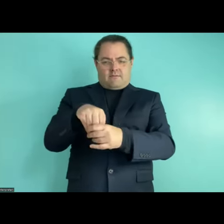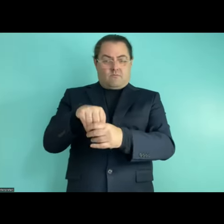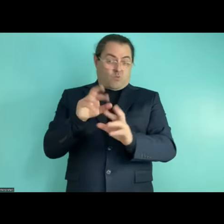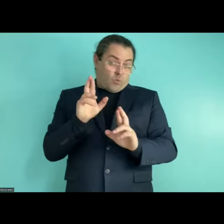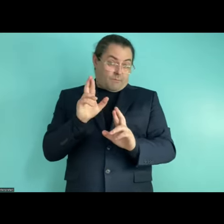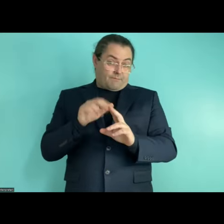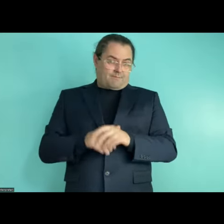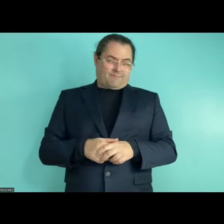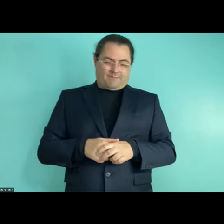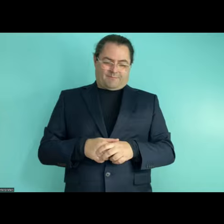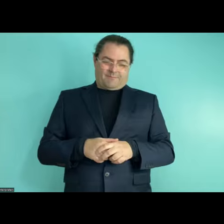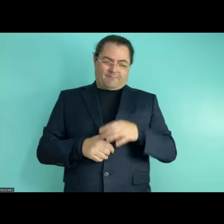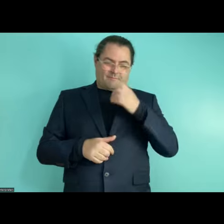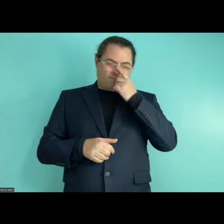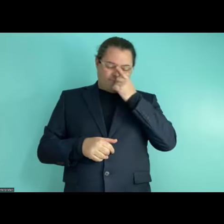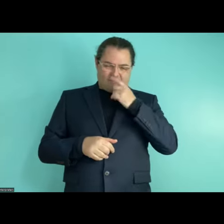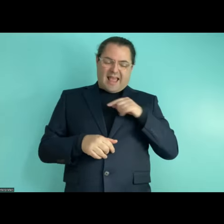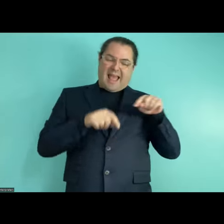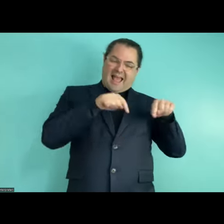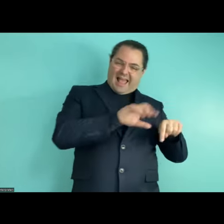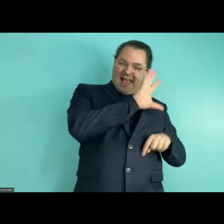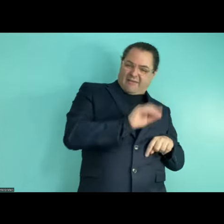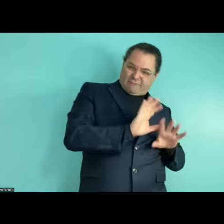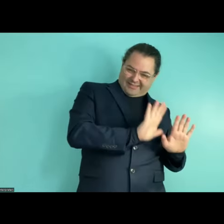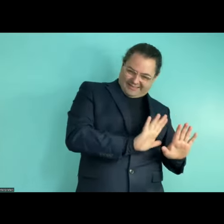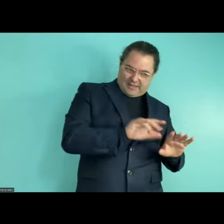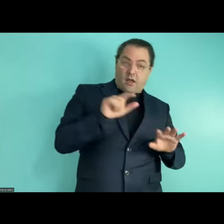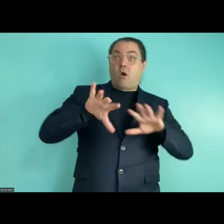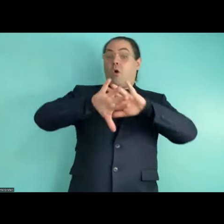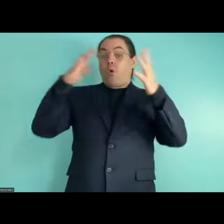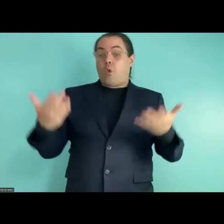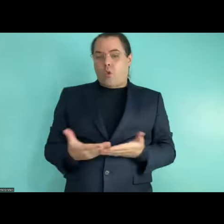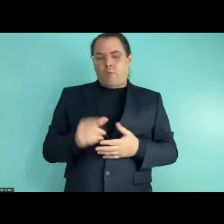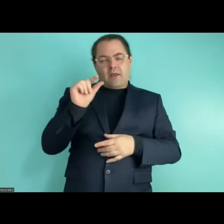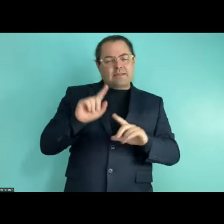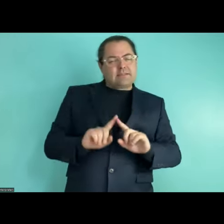which obviously has a bit of a different format but also has many company practices on different